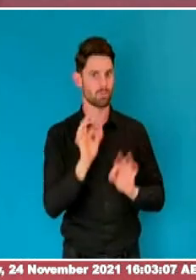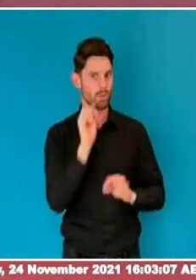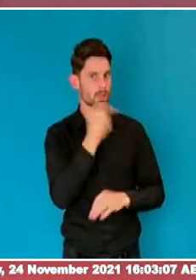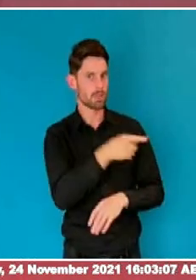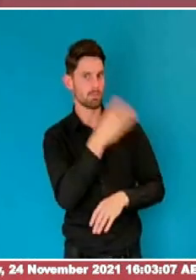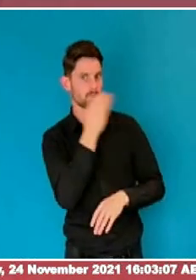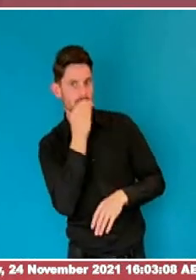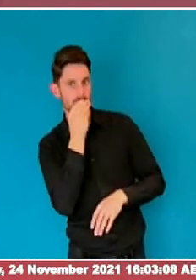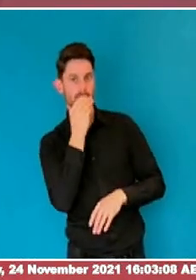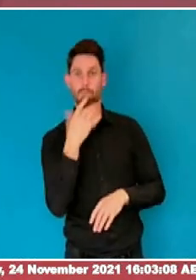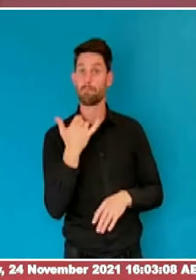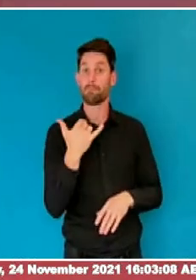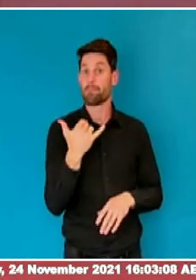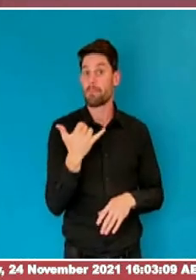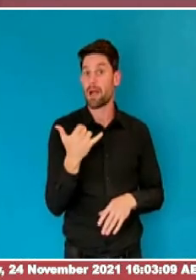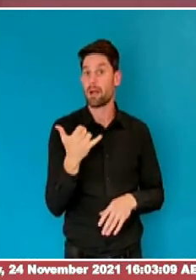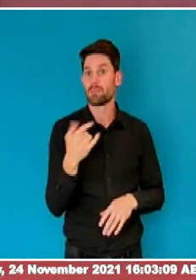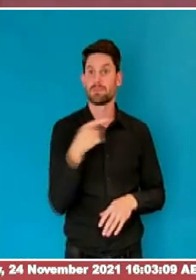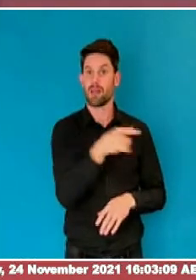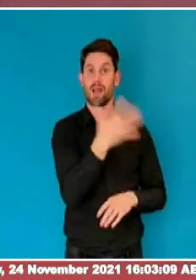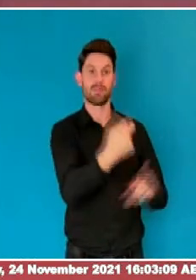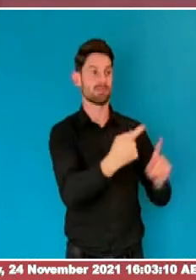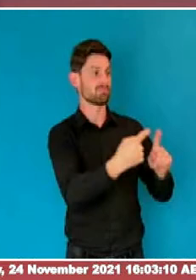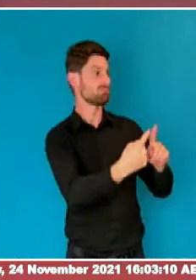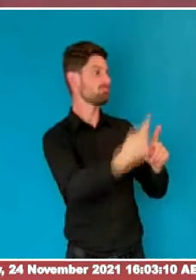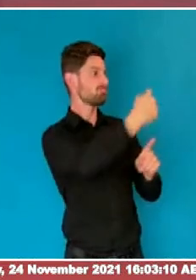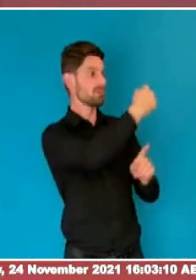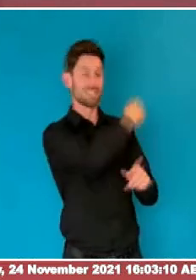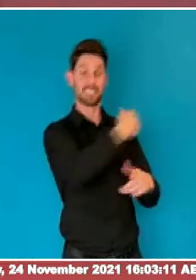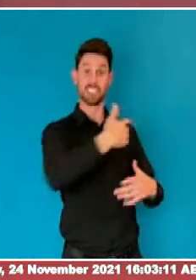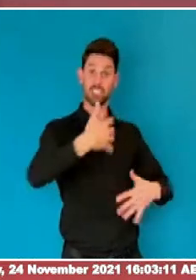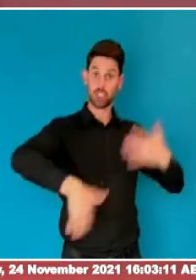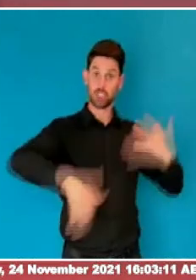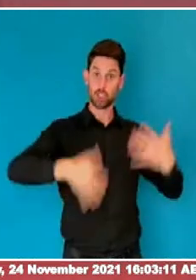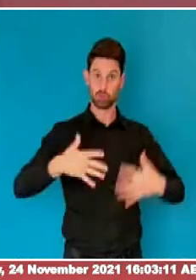do have a longstanding injury or, you know, they've got any injuries.